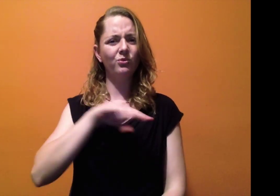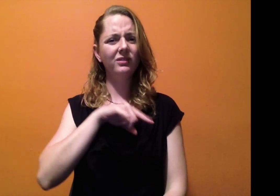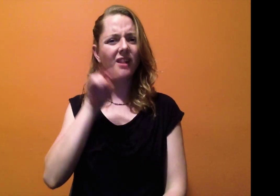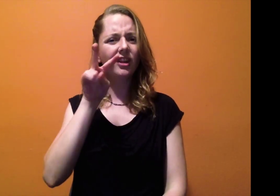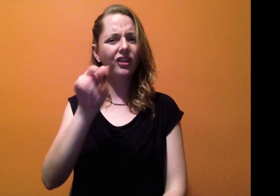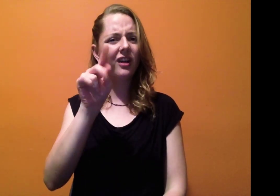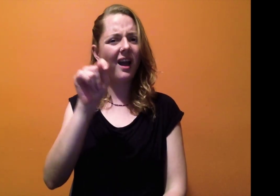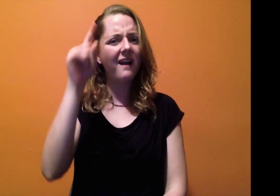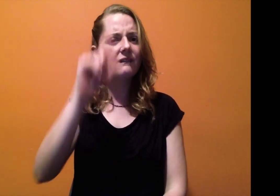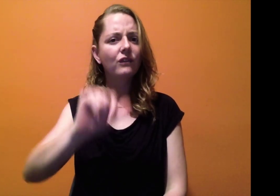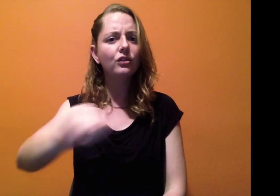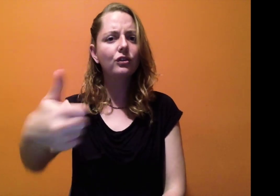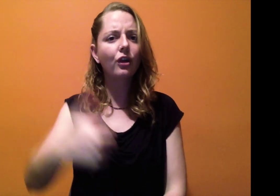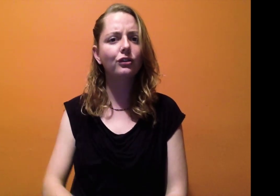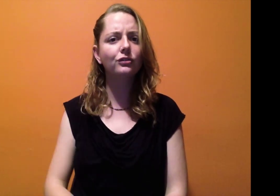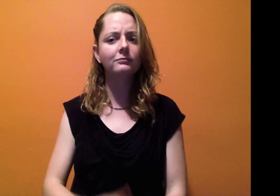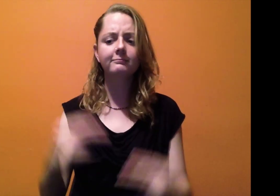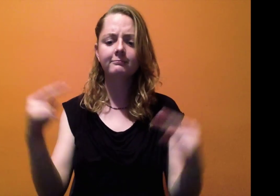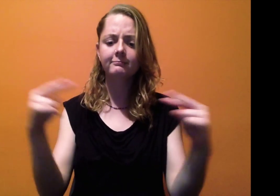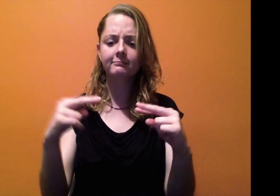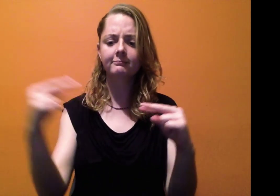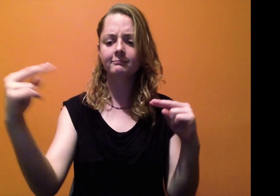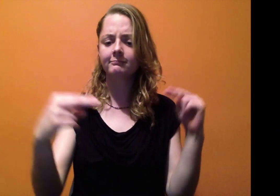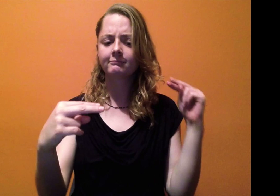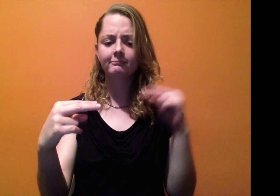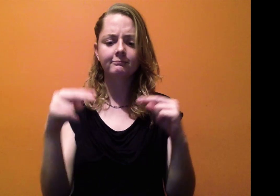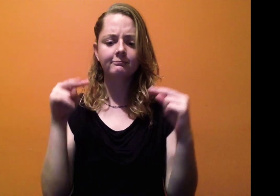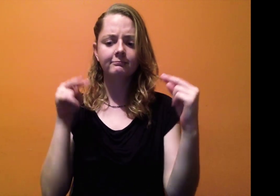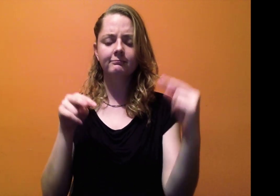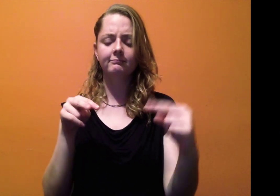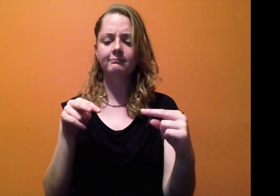That we are looking out for one another.